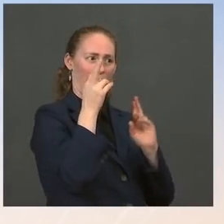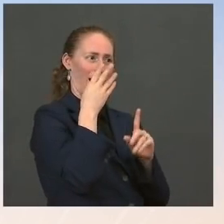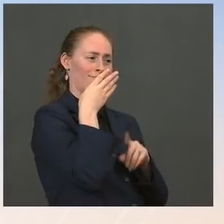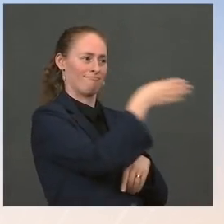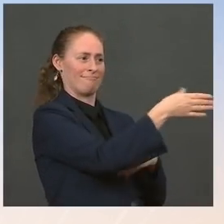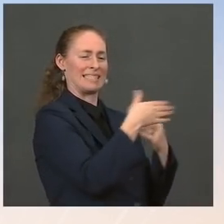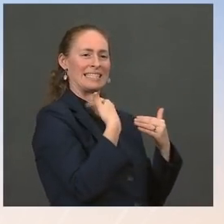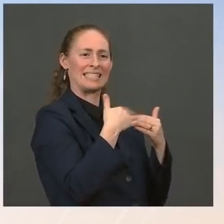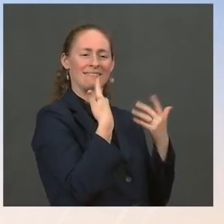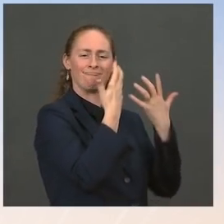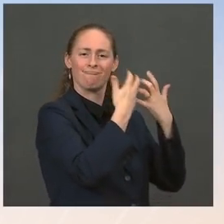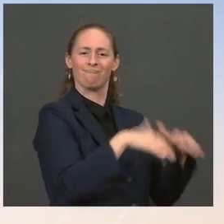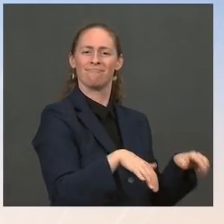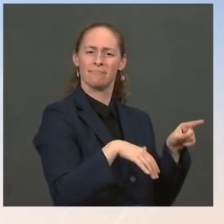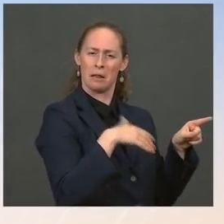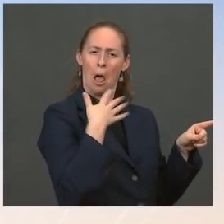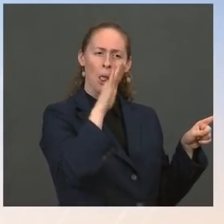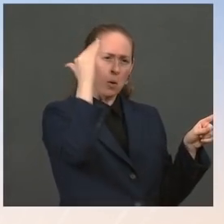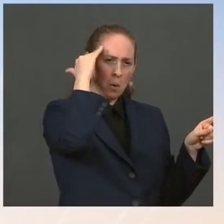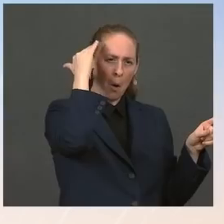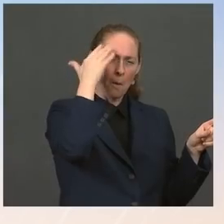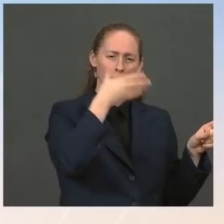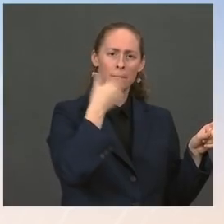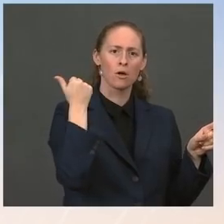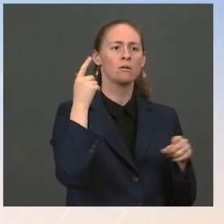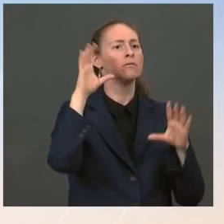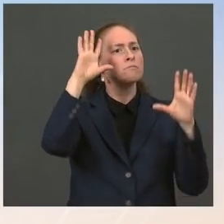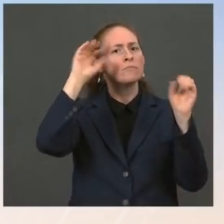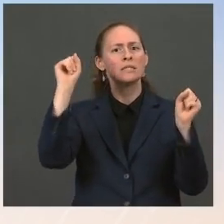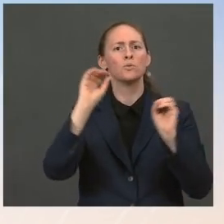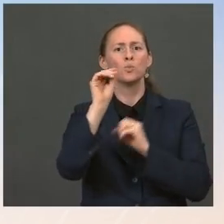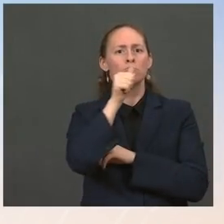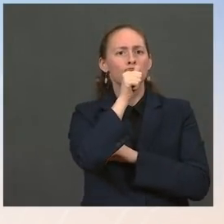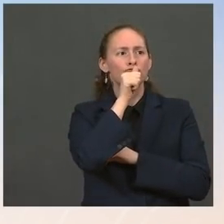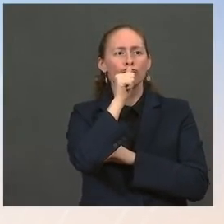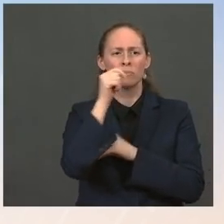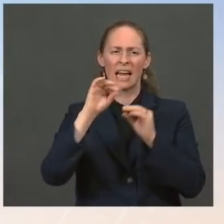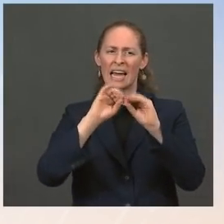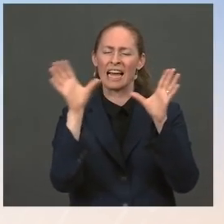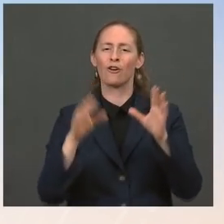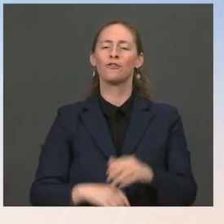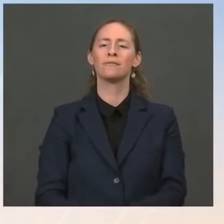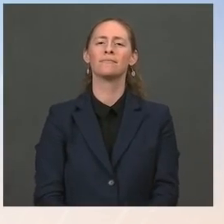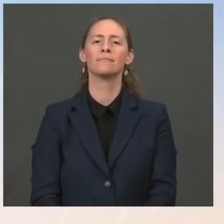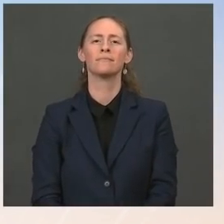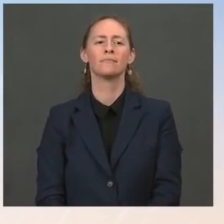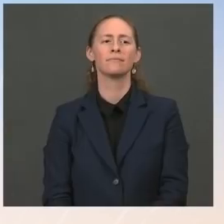And I think the President has made no secret about his belief on that. Go ahead. The Press: Has the President had time to absorb